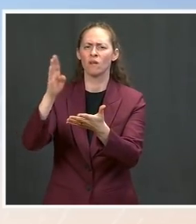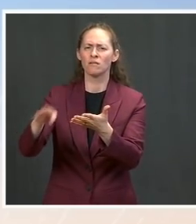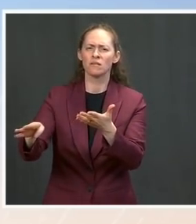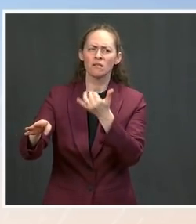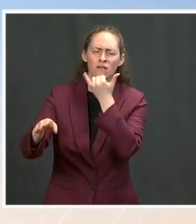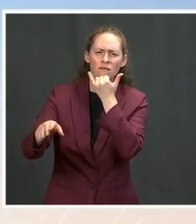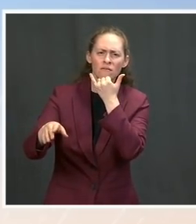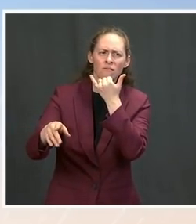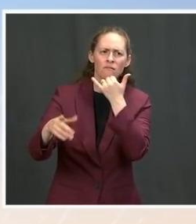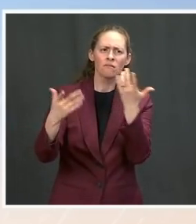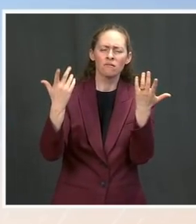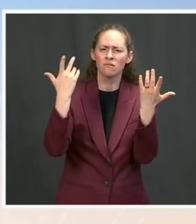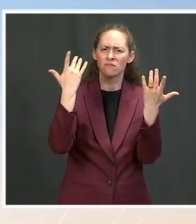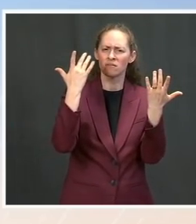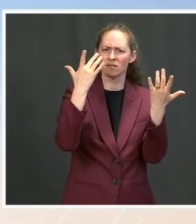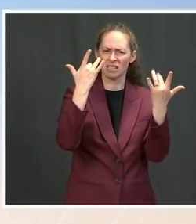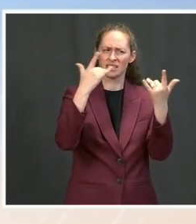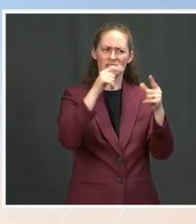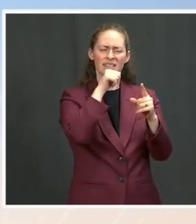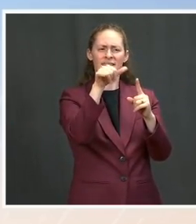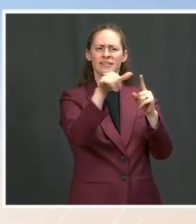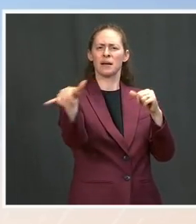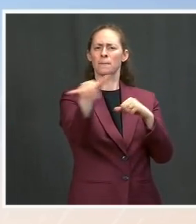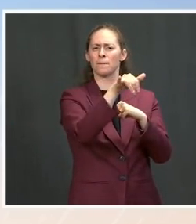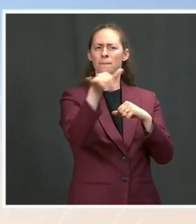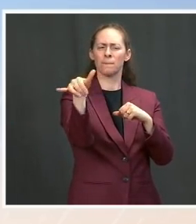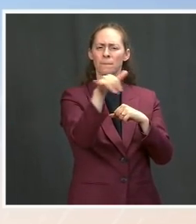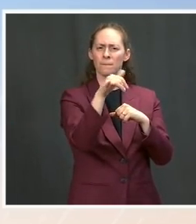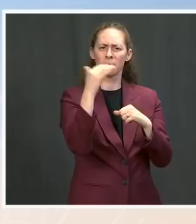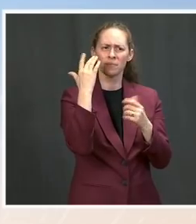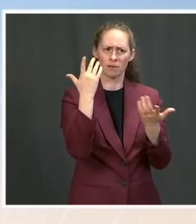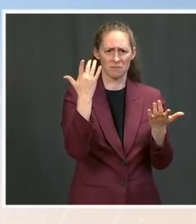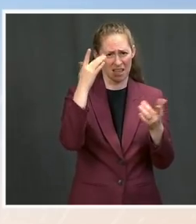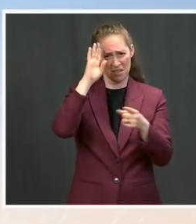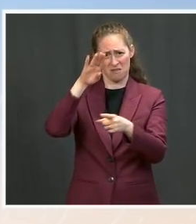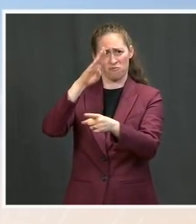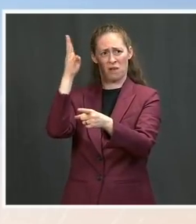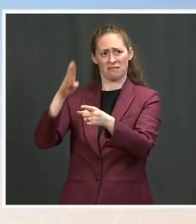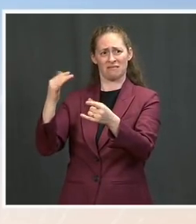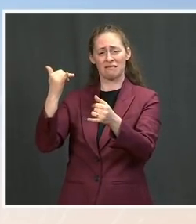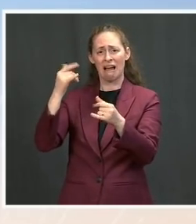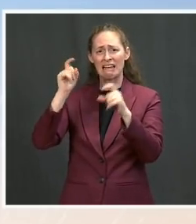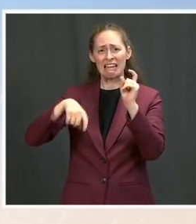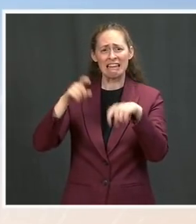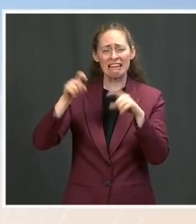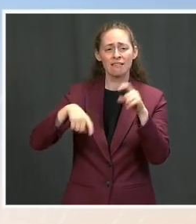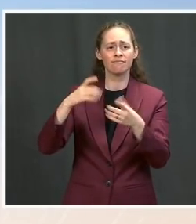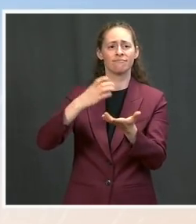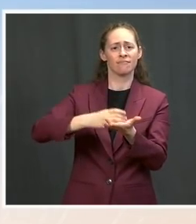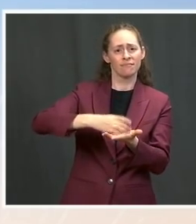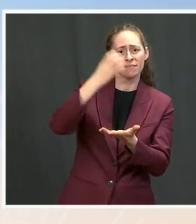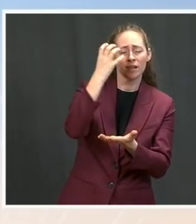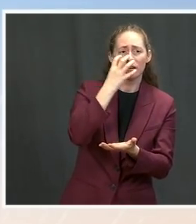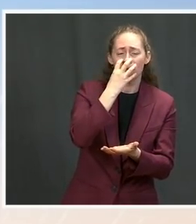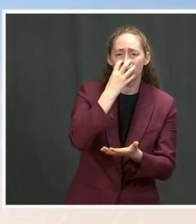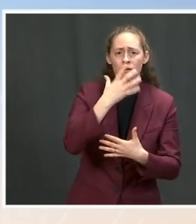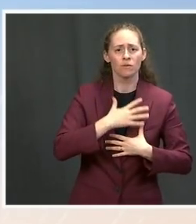So why such a difference? And we know that Brazil also asked for oxygen, sedatives. Is the White House or is the administration